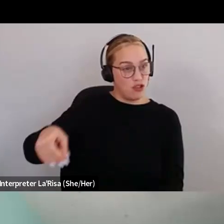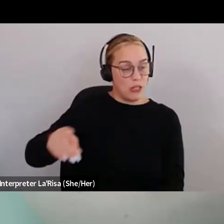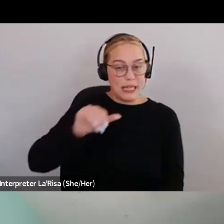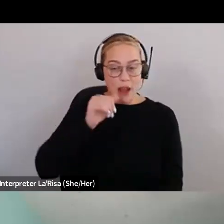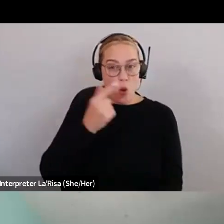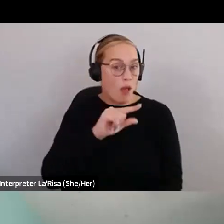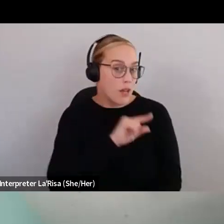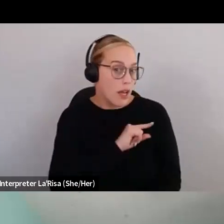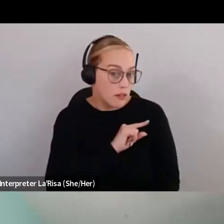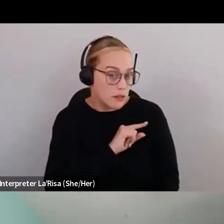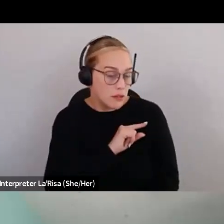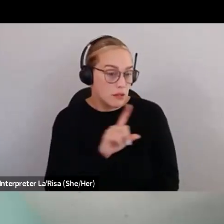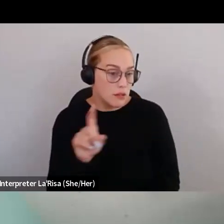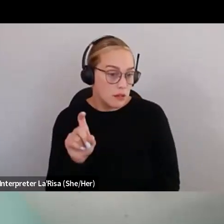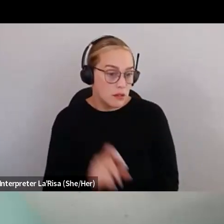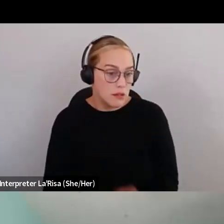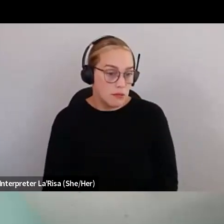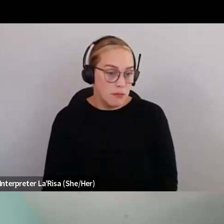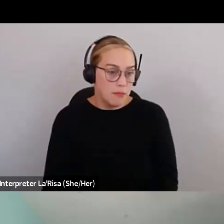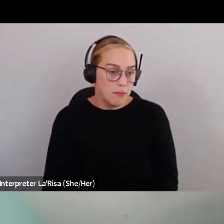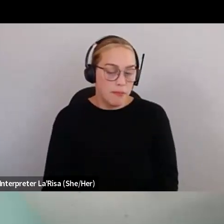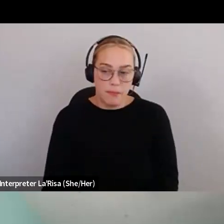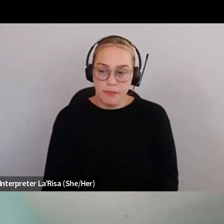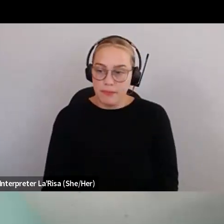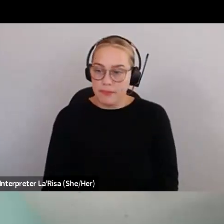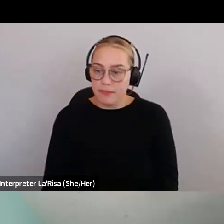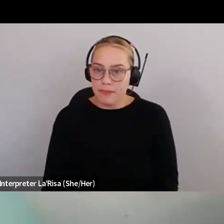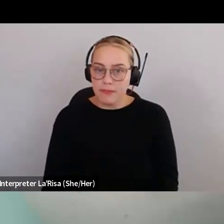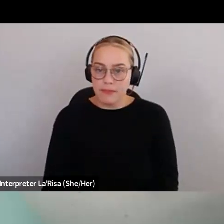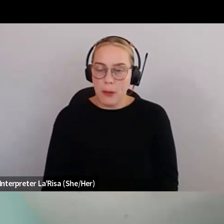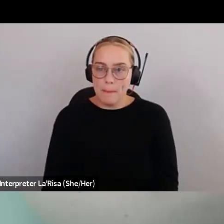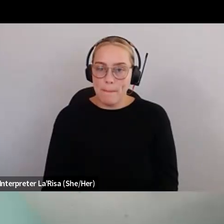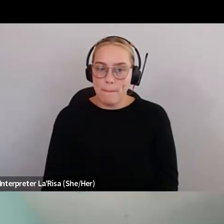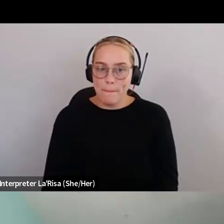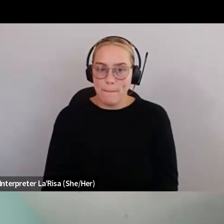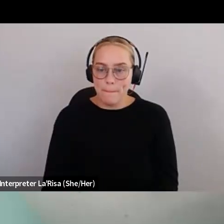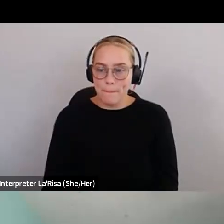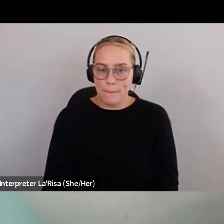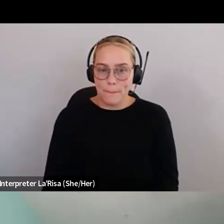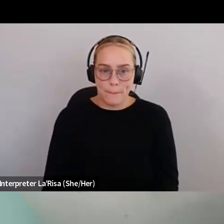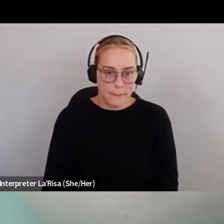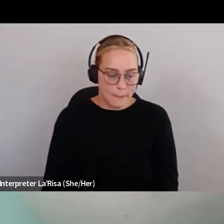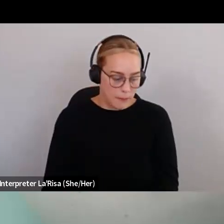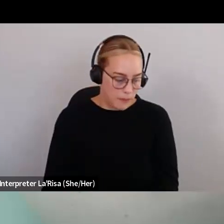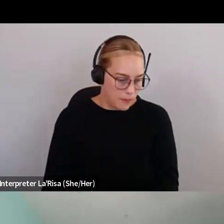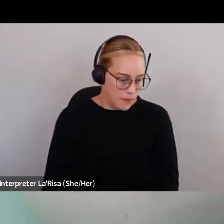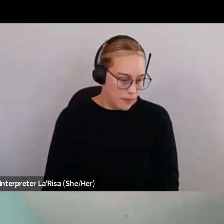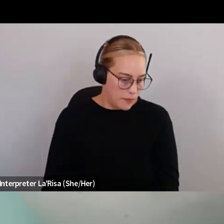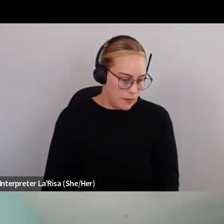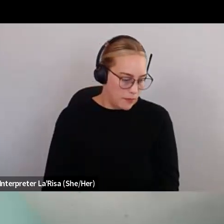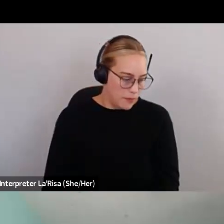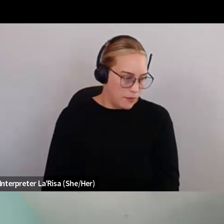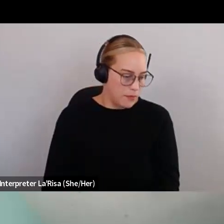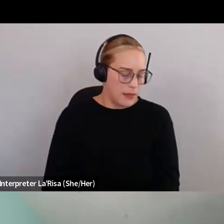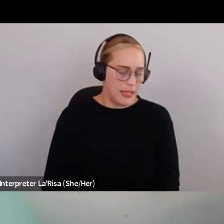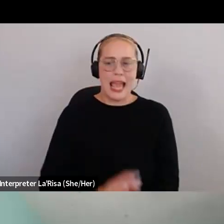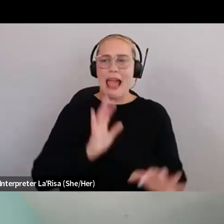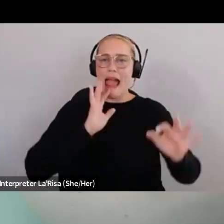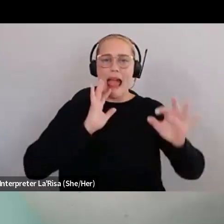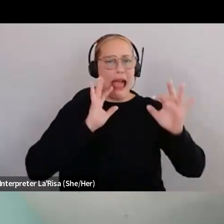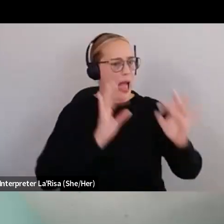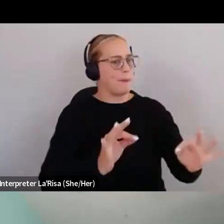friend trying to resolve the situation? Does anyone here think she is not